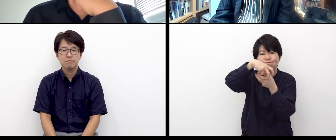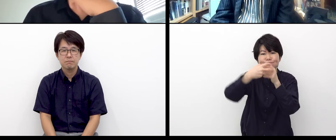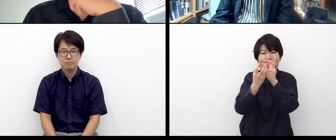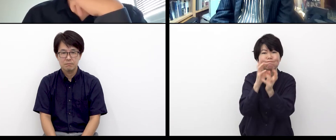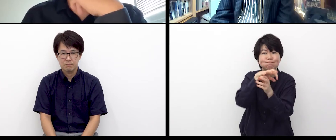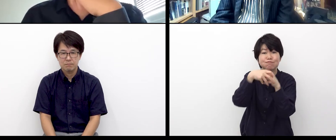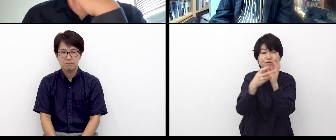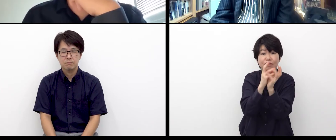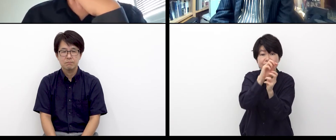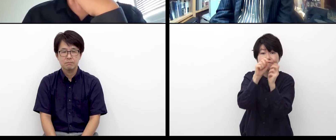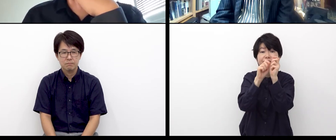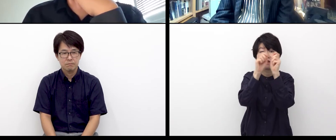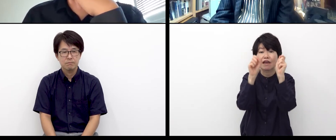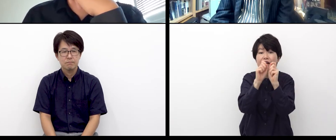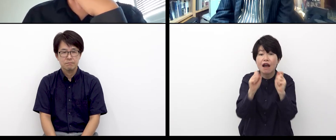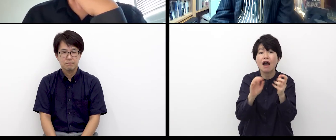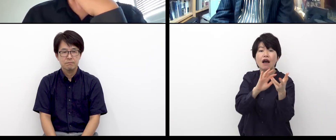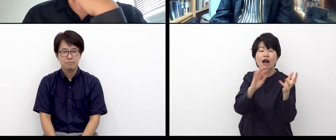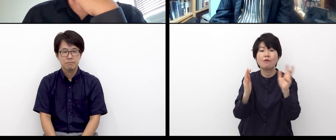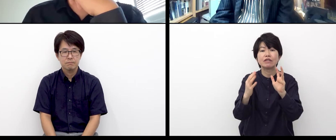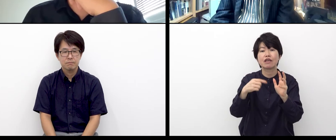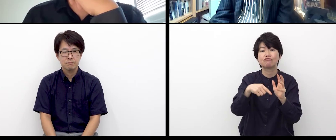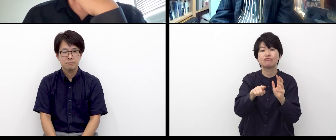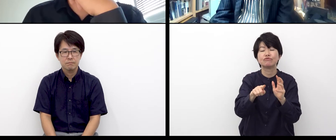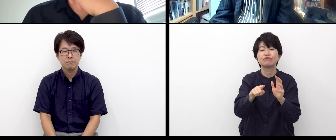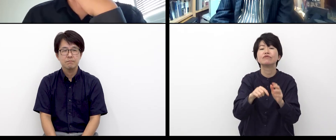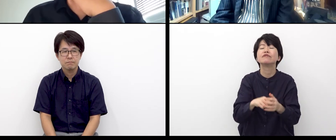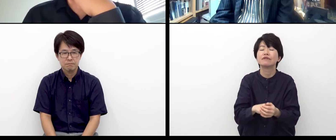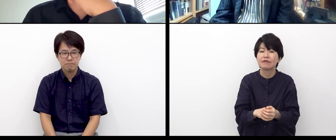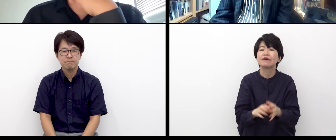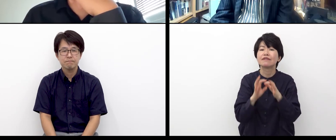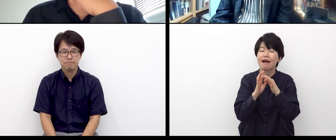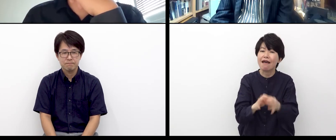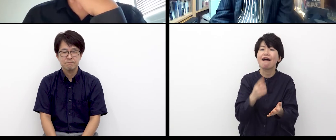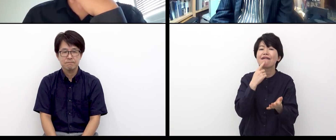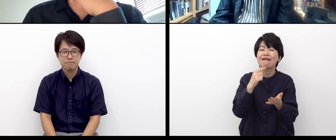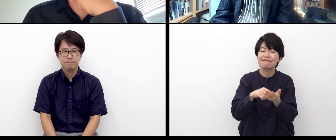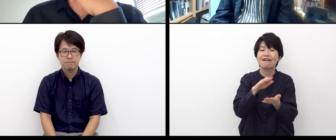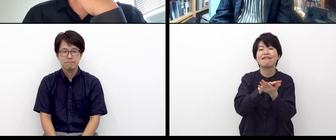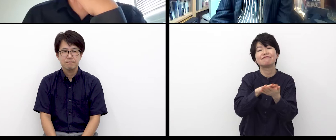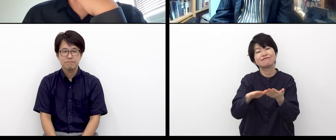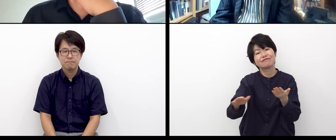So, I don’t know such a touching story. Like, if they have this kind of experience,